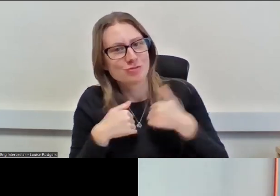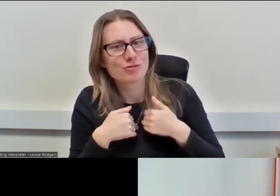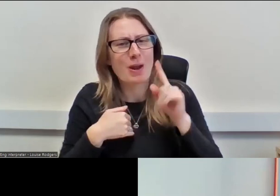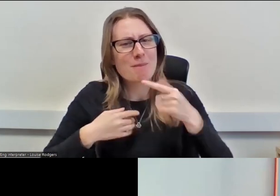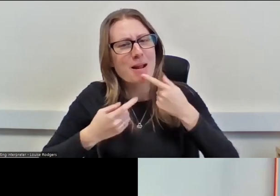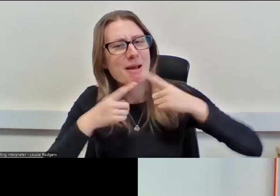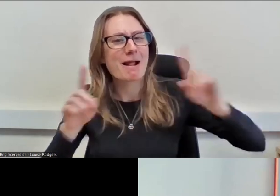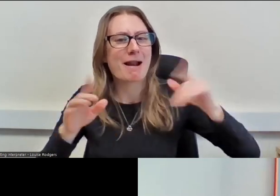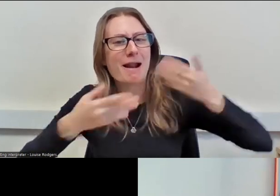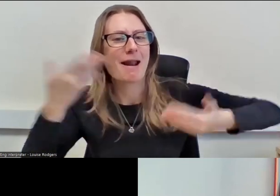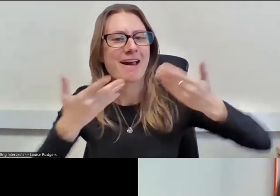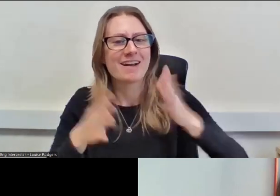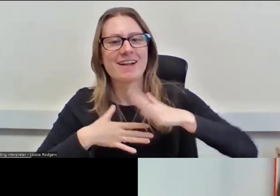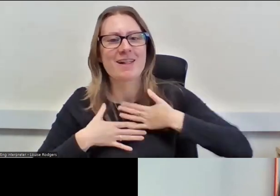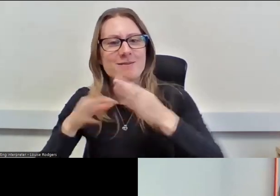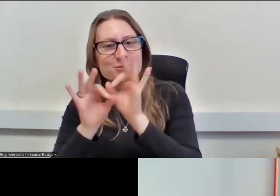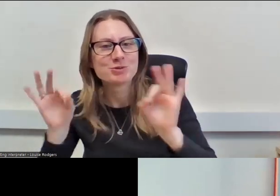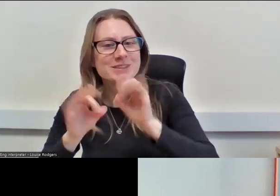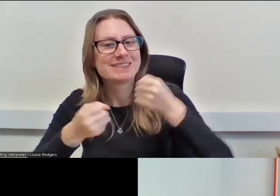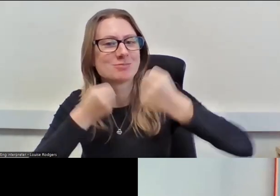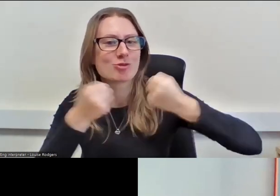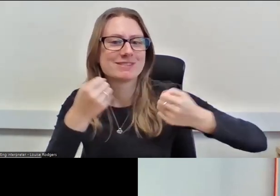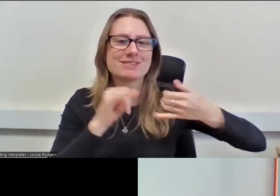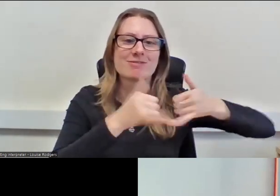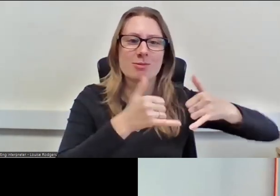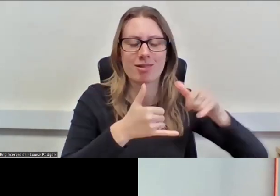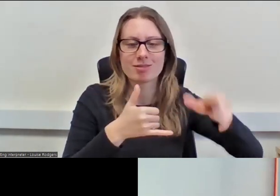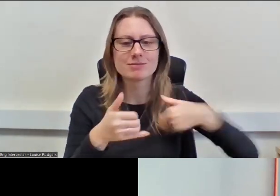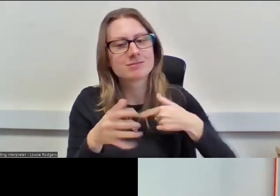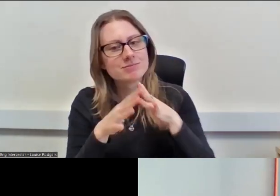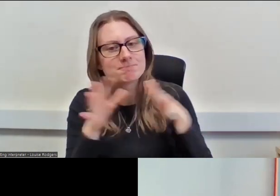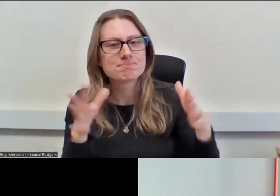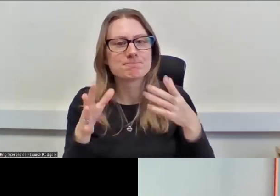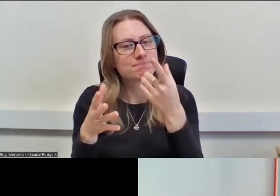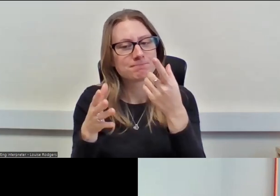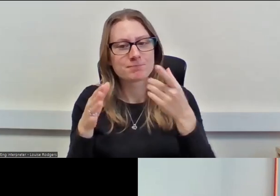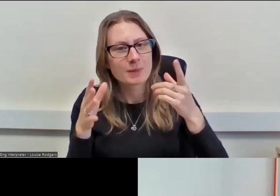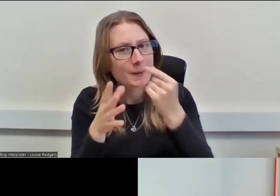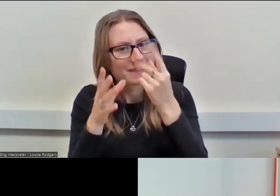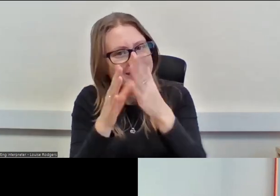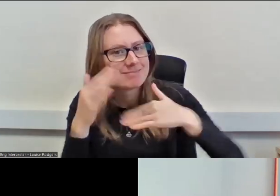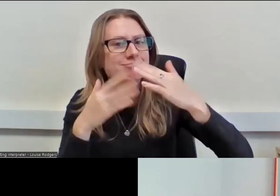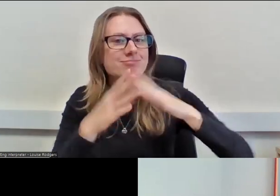boxing and football, a big advocate for capacity building and empowering communities, creative,